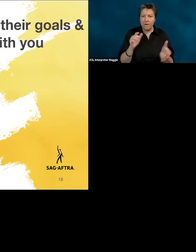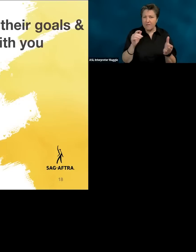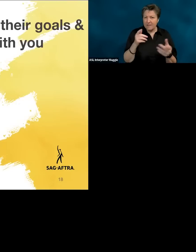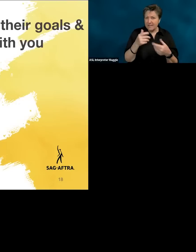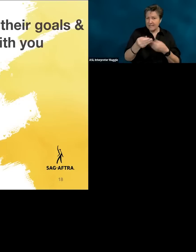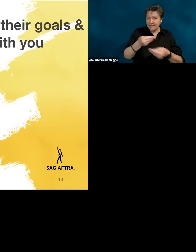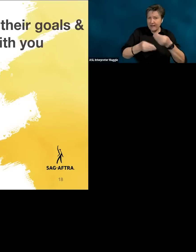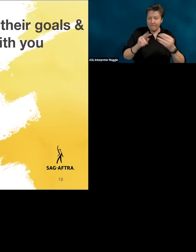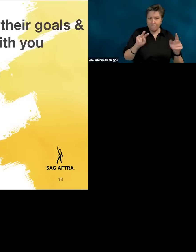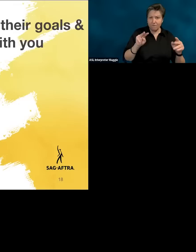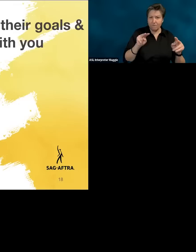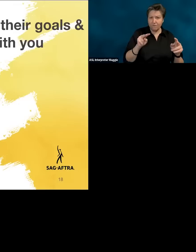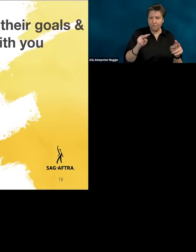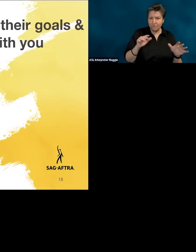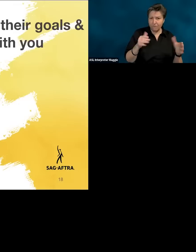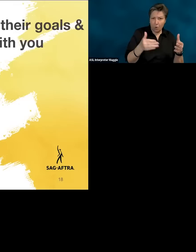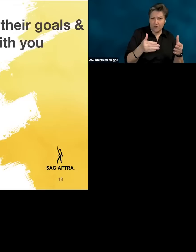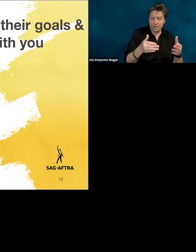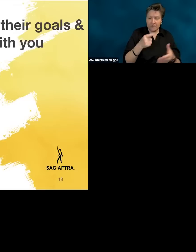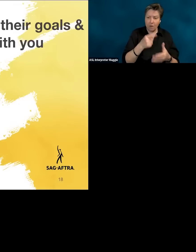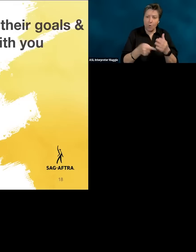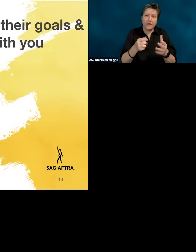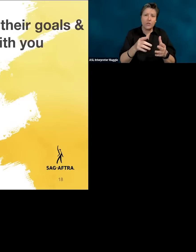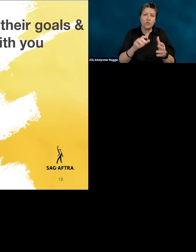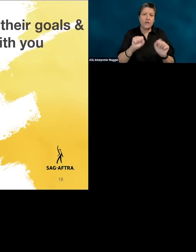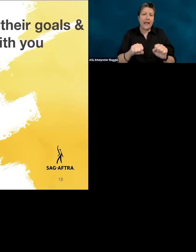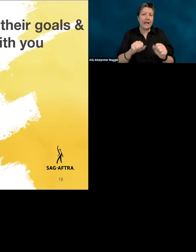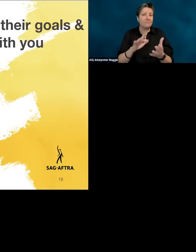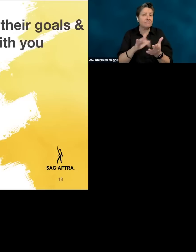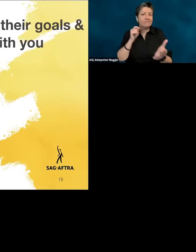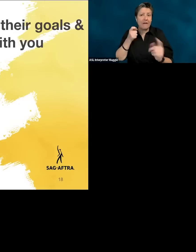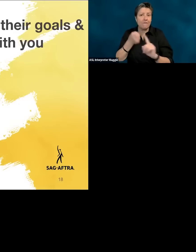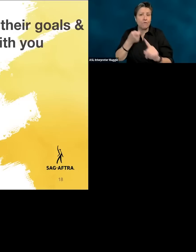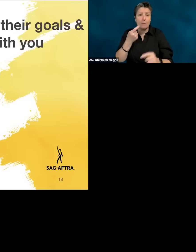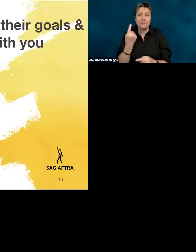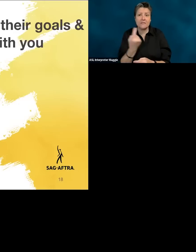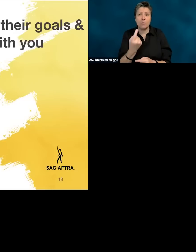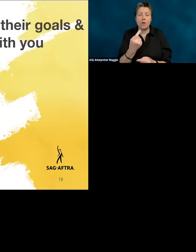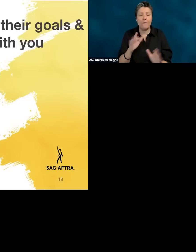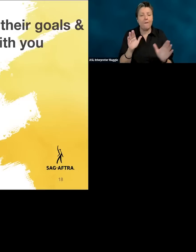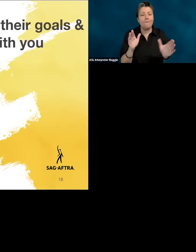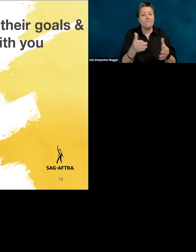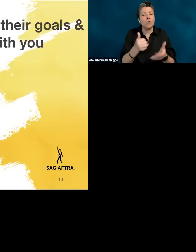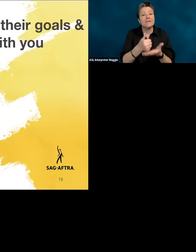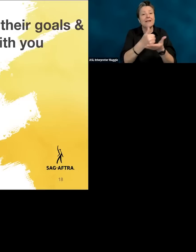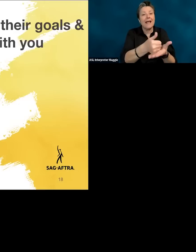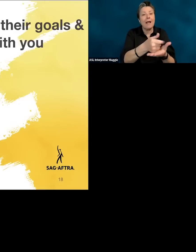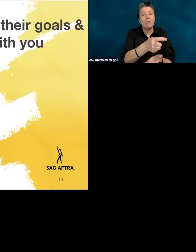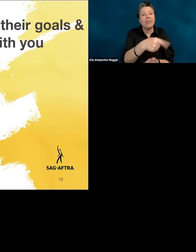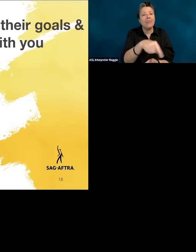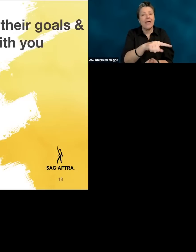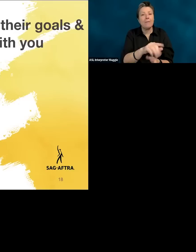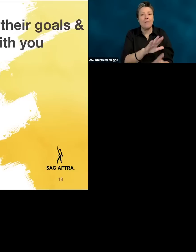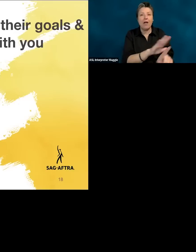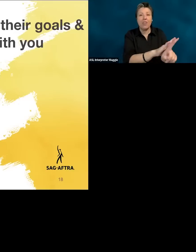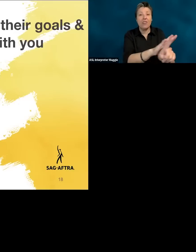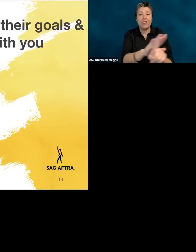focus on helping others achieve their goals. So the more you help other people achieve their goals and dreams,